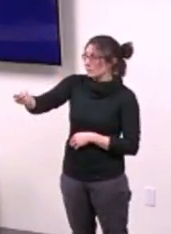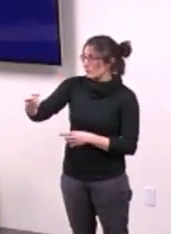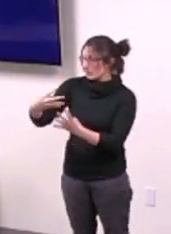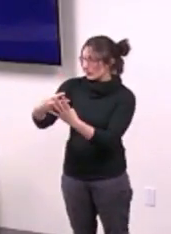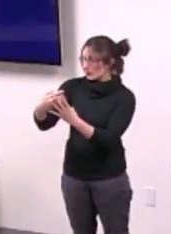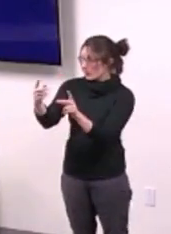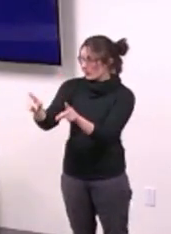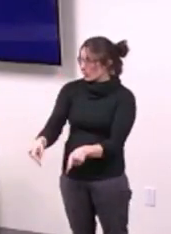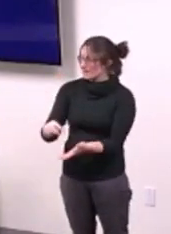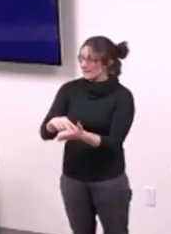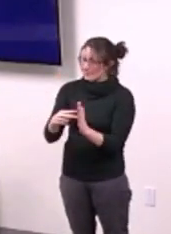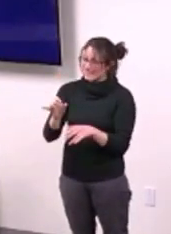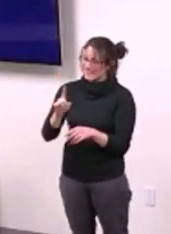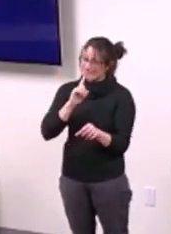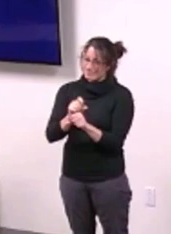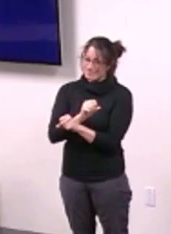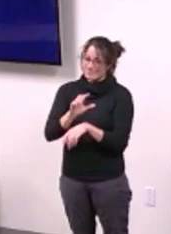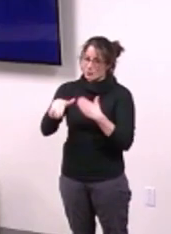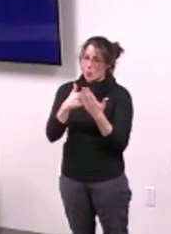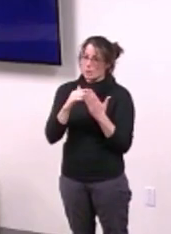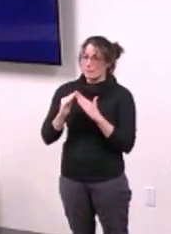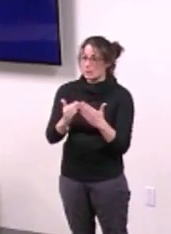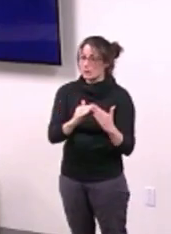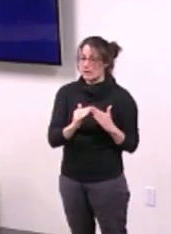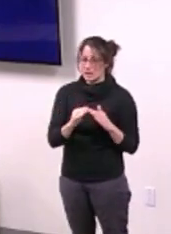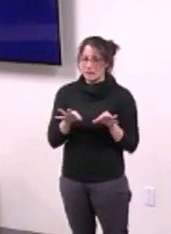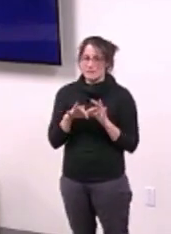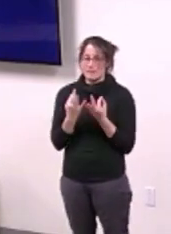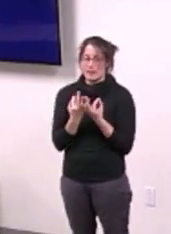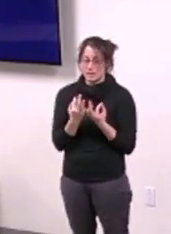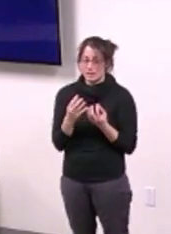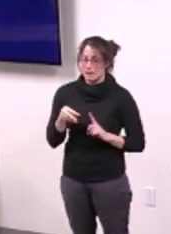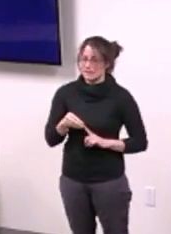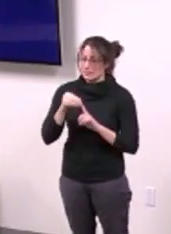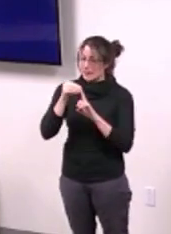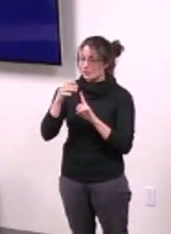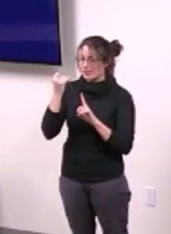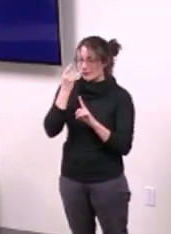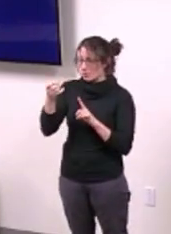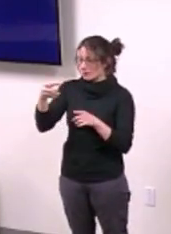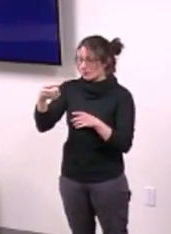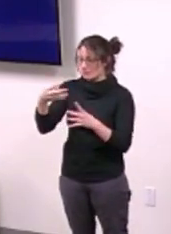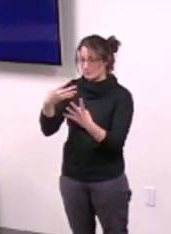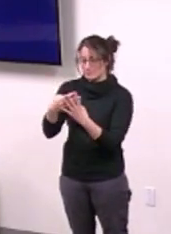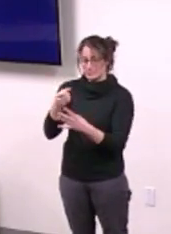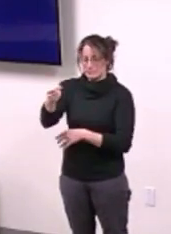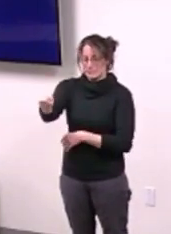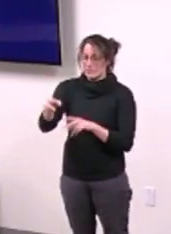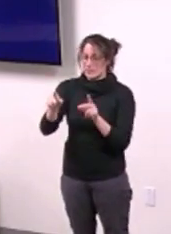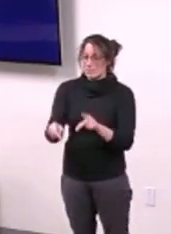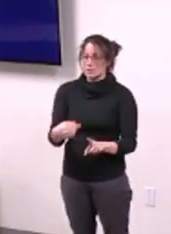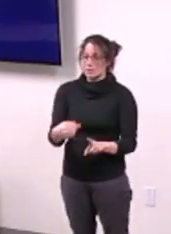you're incarcerated an entire community. Especially if you're incarcerating a person who is from a marginalized community.